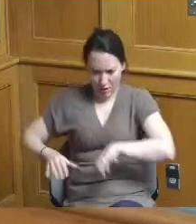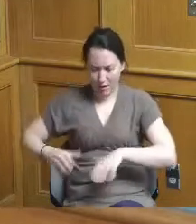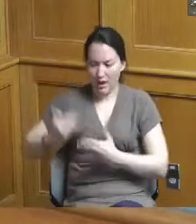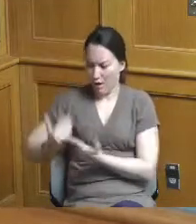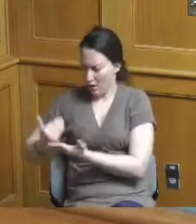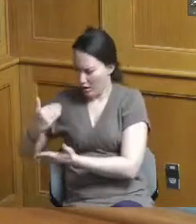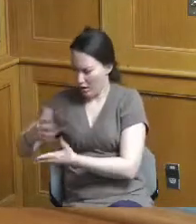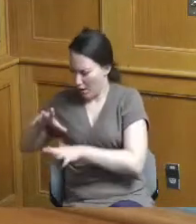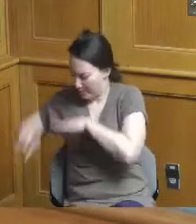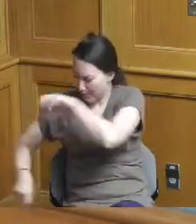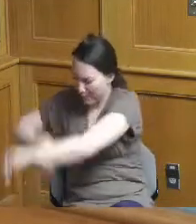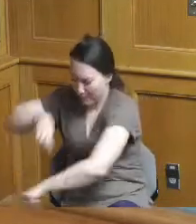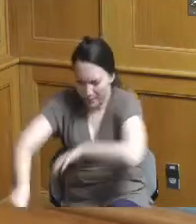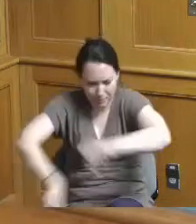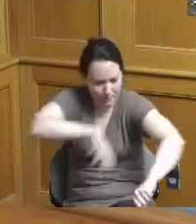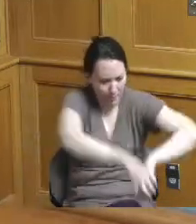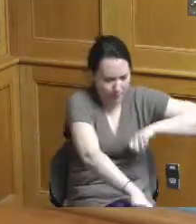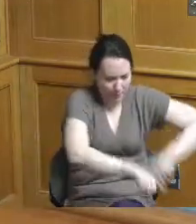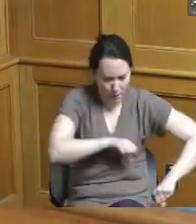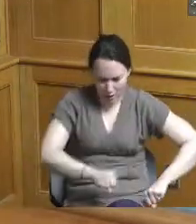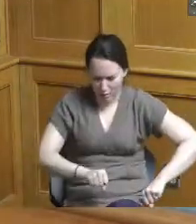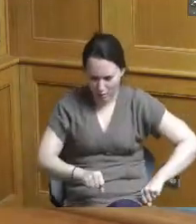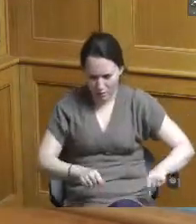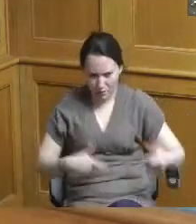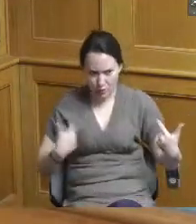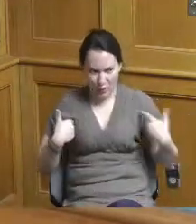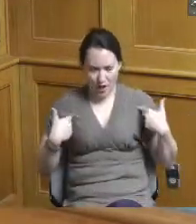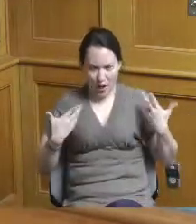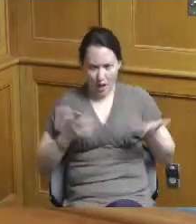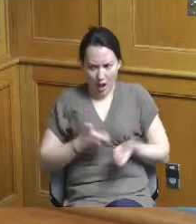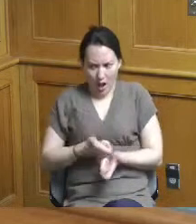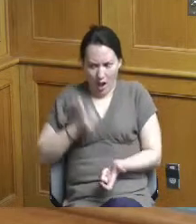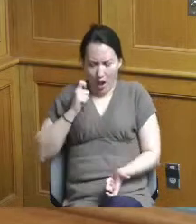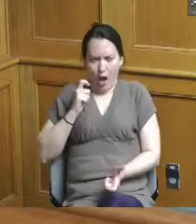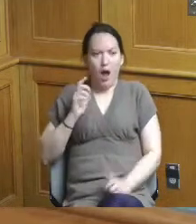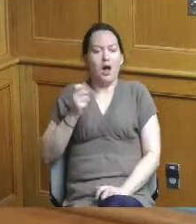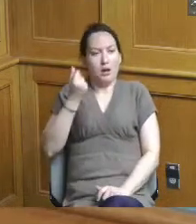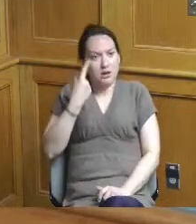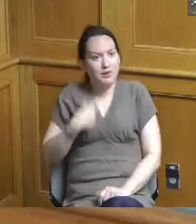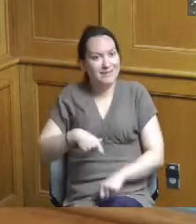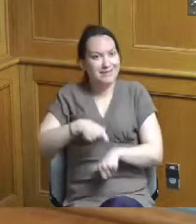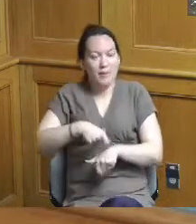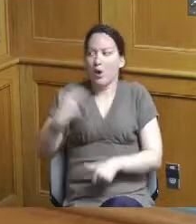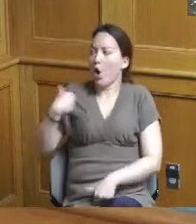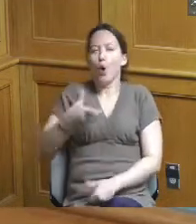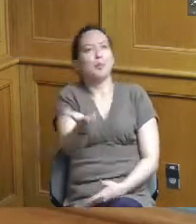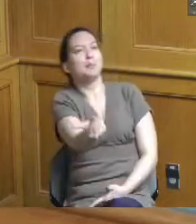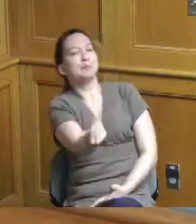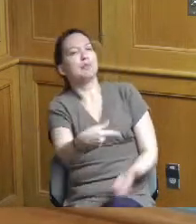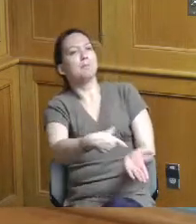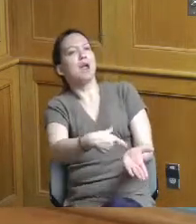gobble gobble up and we're kind of behind except when it's time to pay so I just want